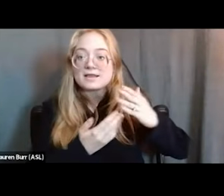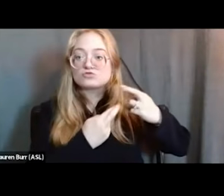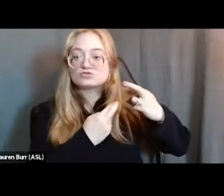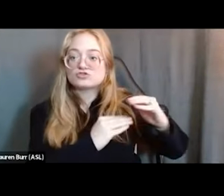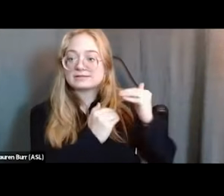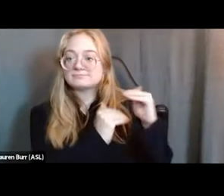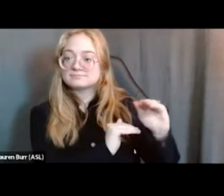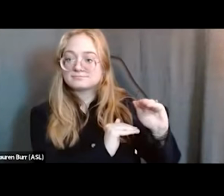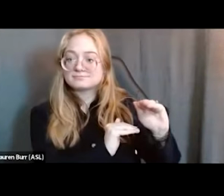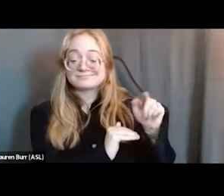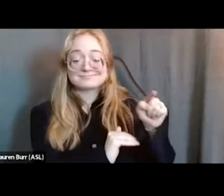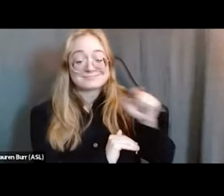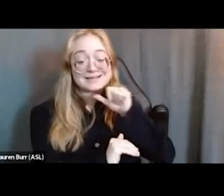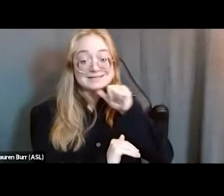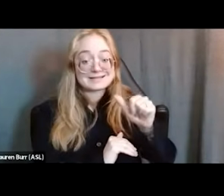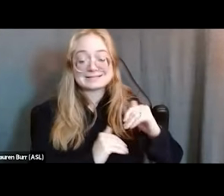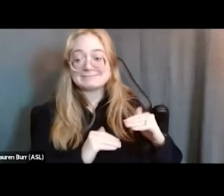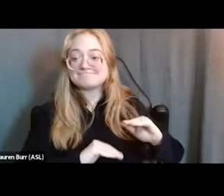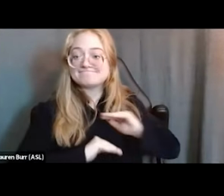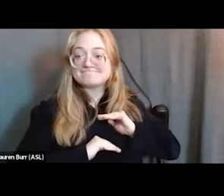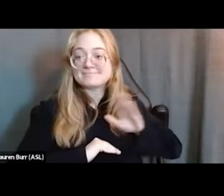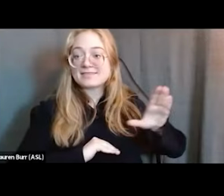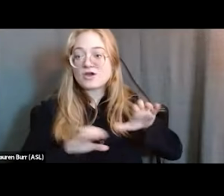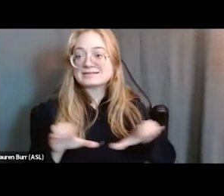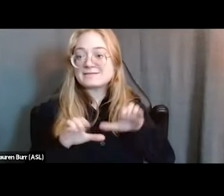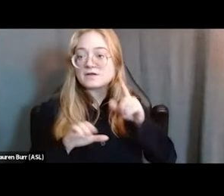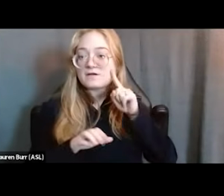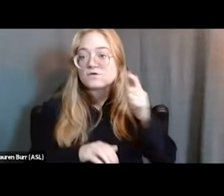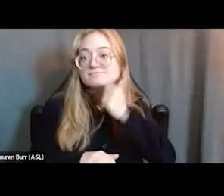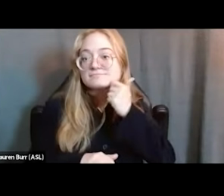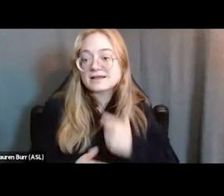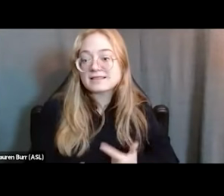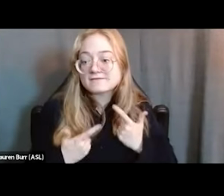who cannot meet their own activities of daily living. Without other housing options,